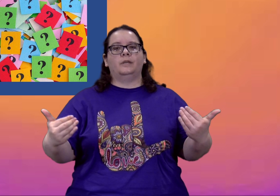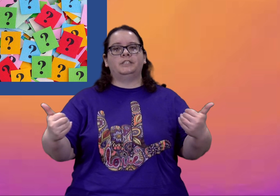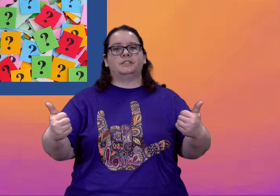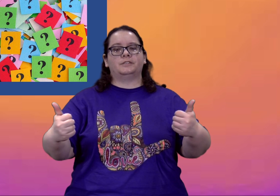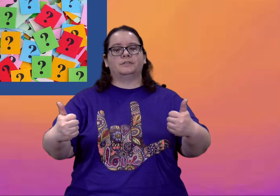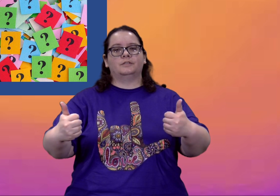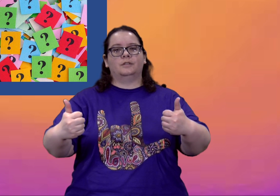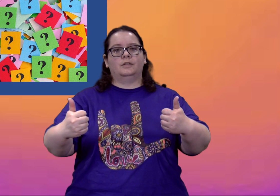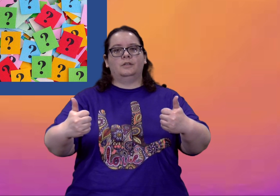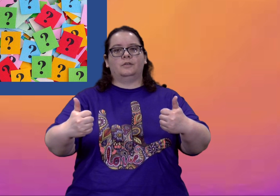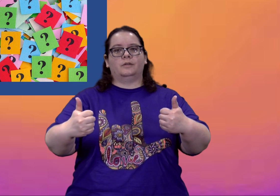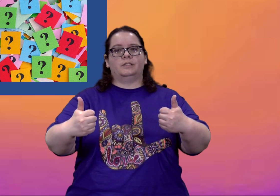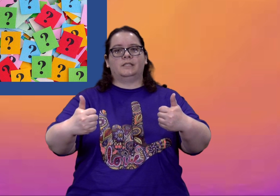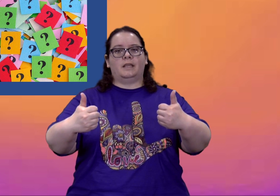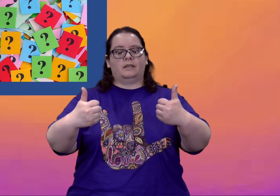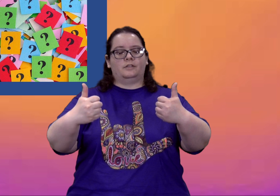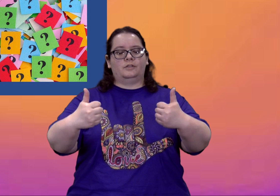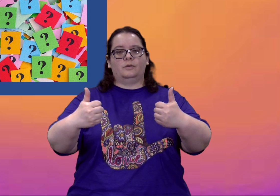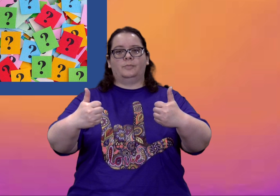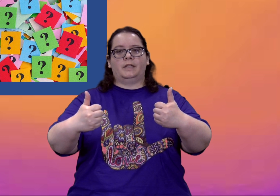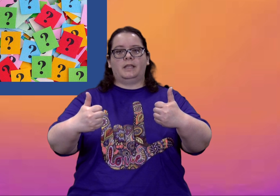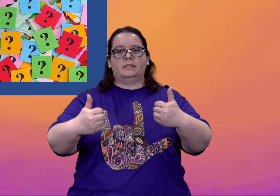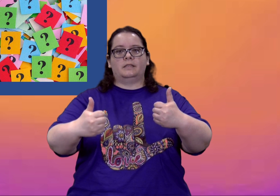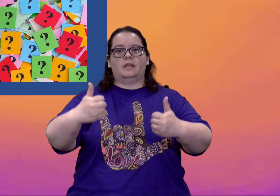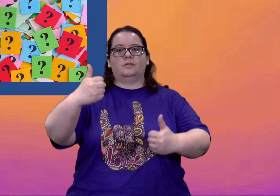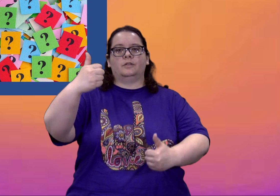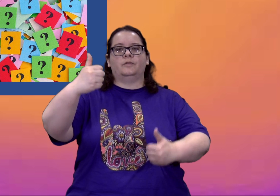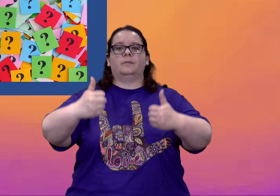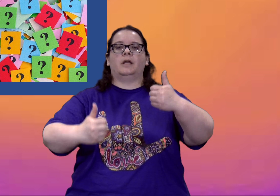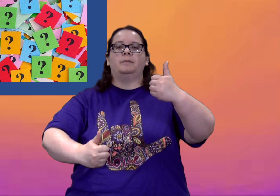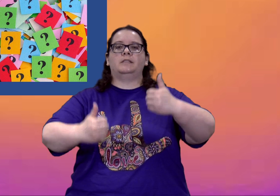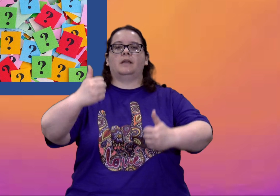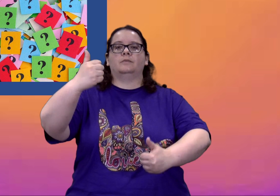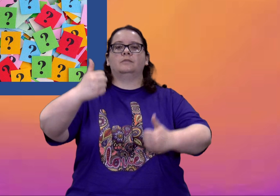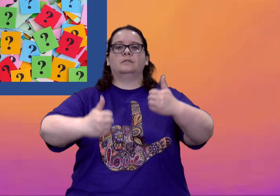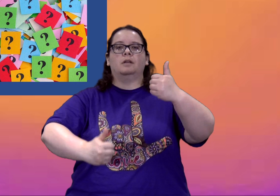Which, you're going to take two open A's and you're going to move them up and down